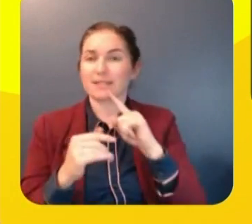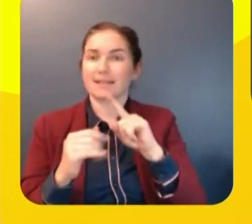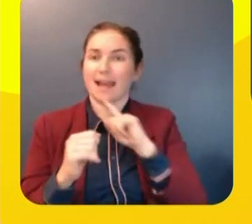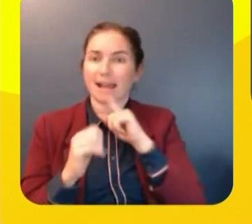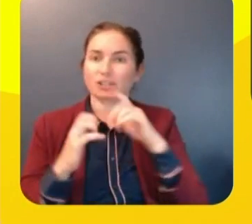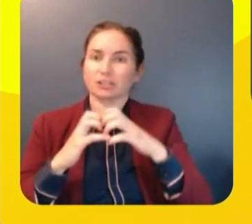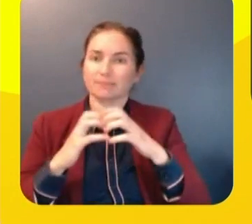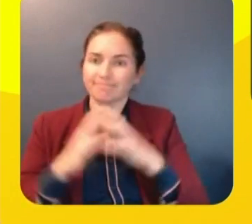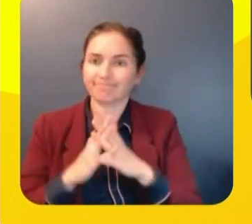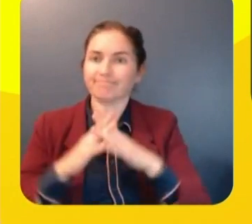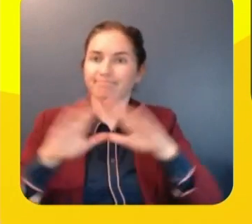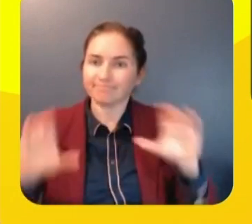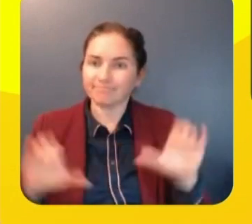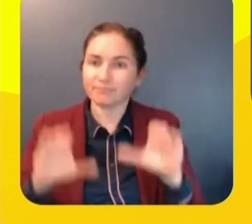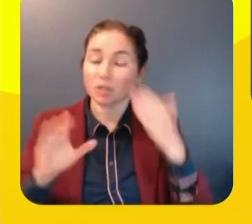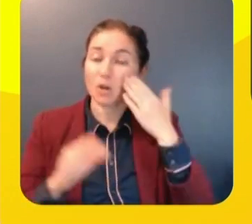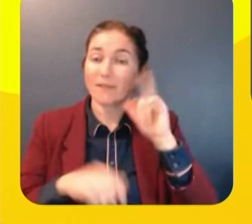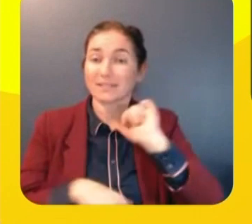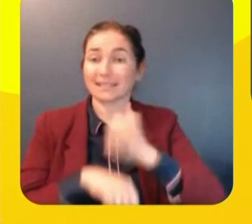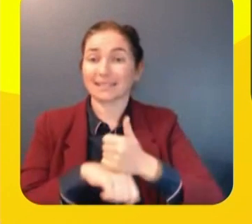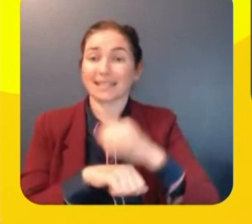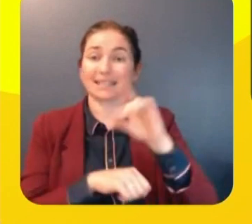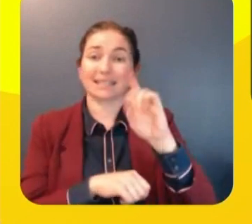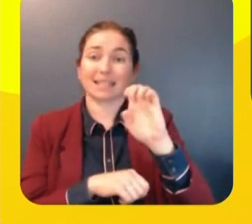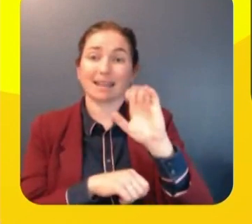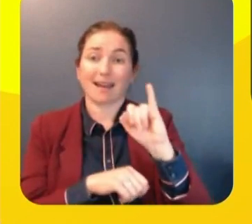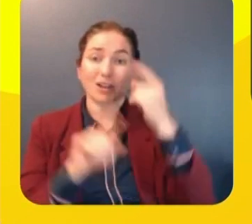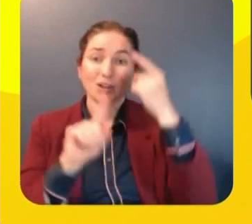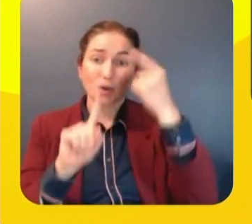to set DEI goals, measure DEI data,